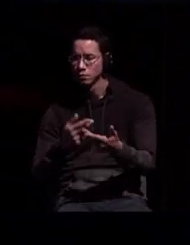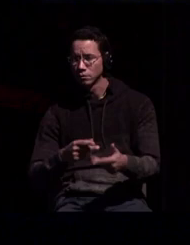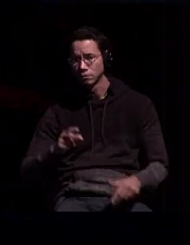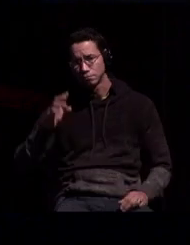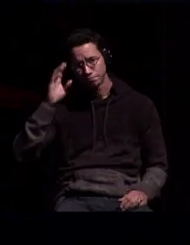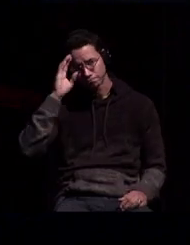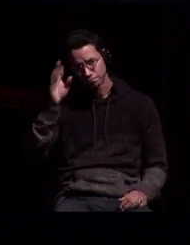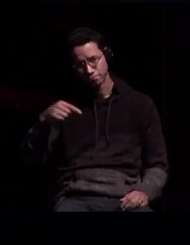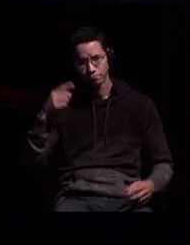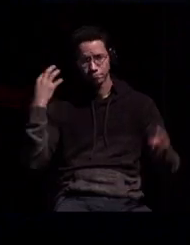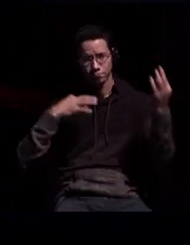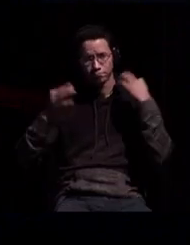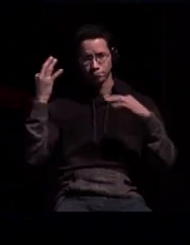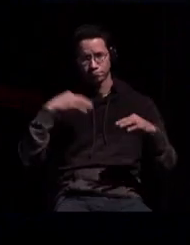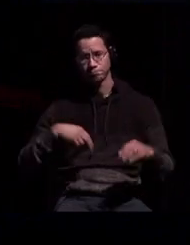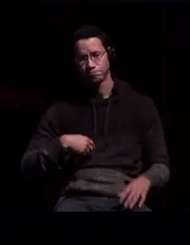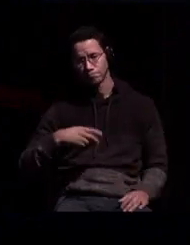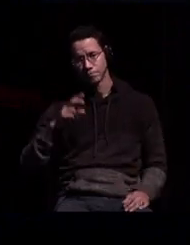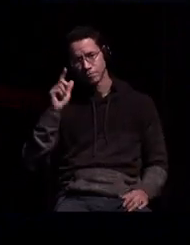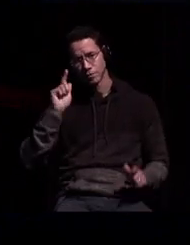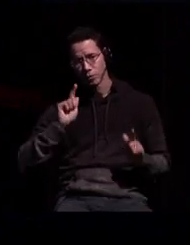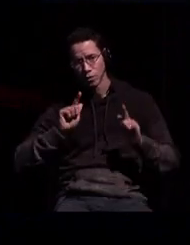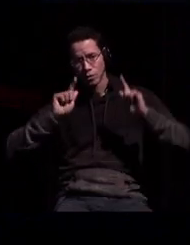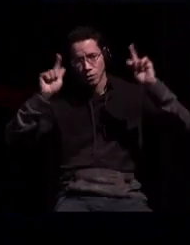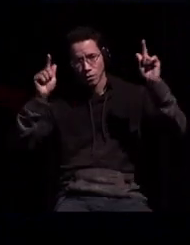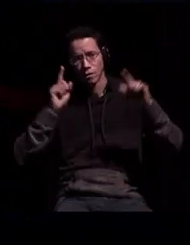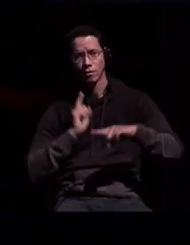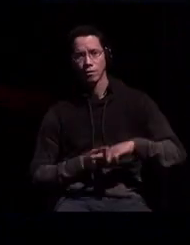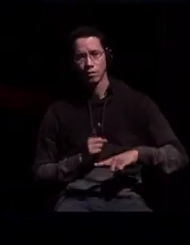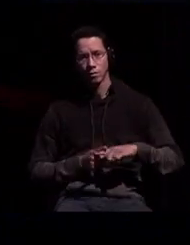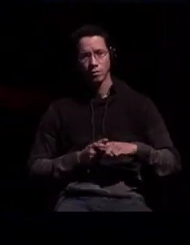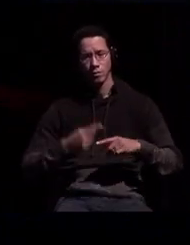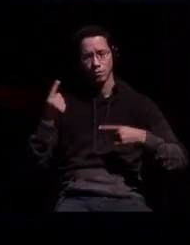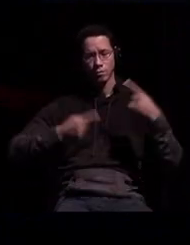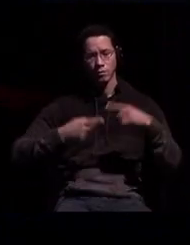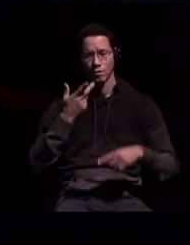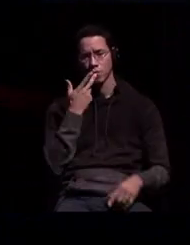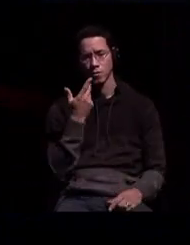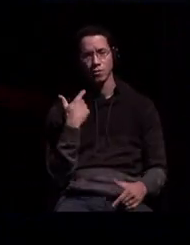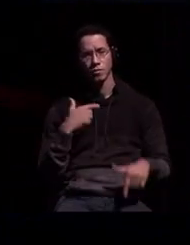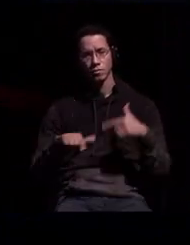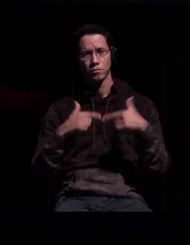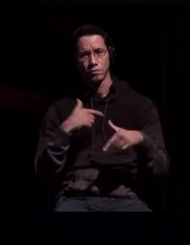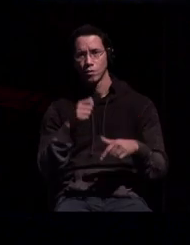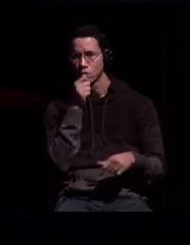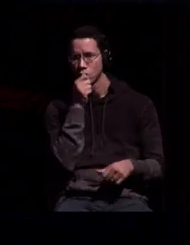that the tourism policies that deal with work do not include women’s